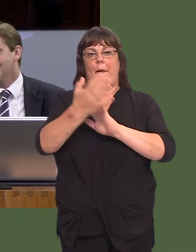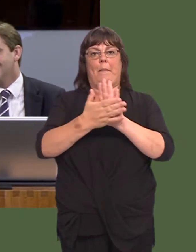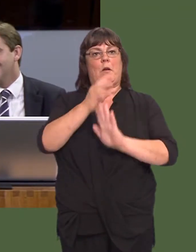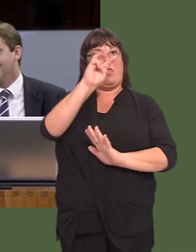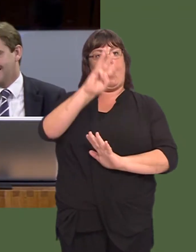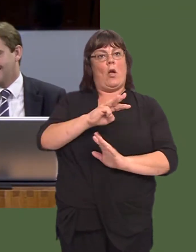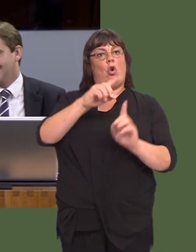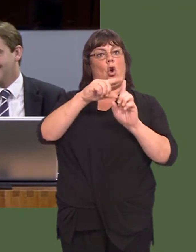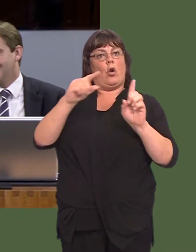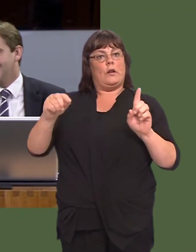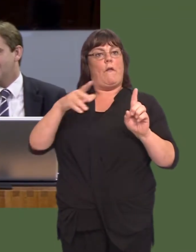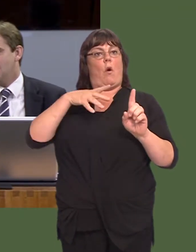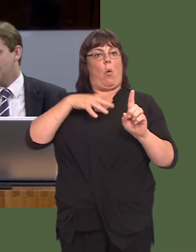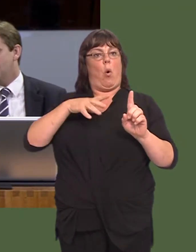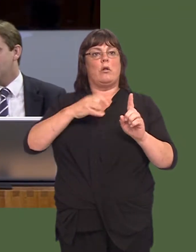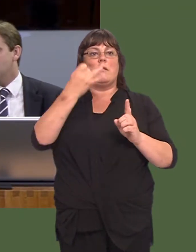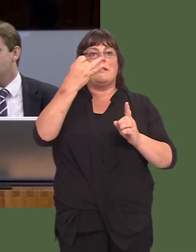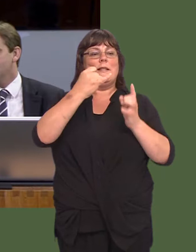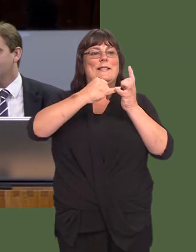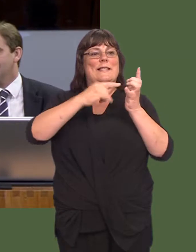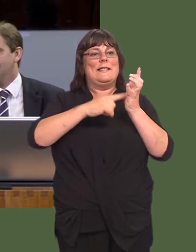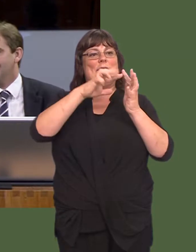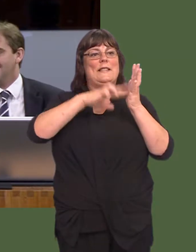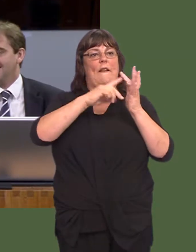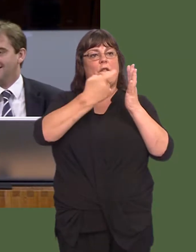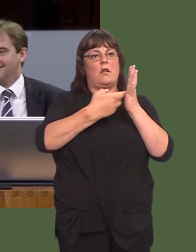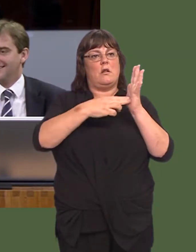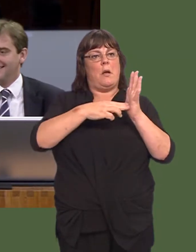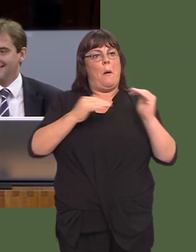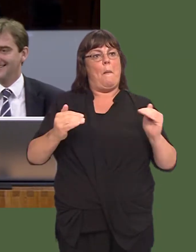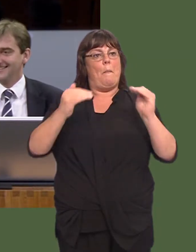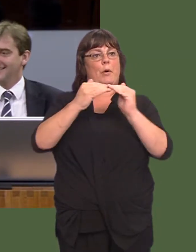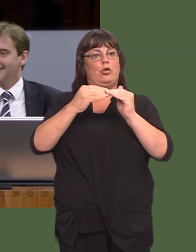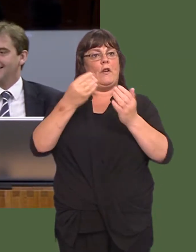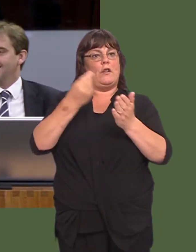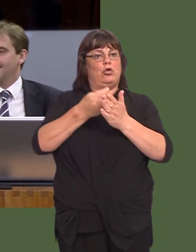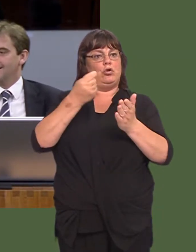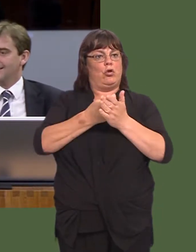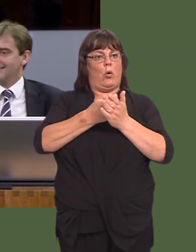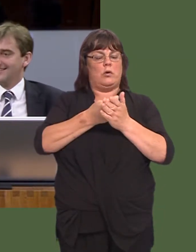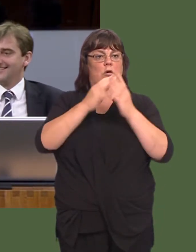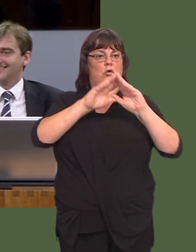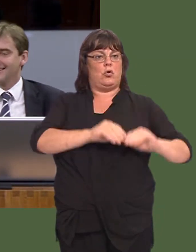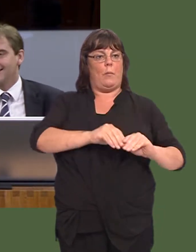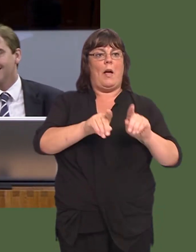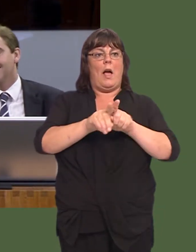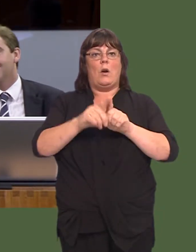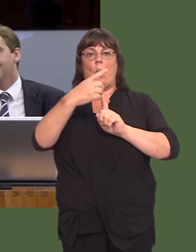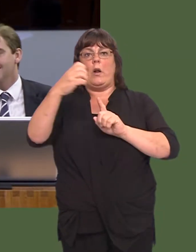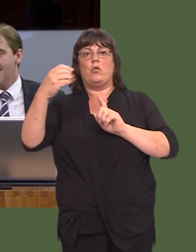today to abolish Severn bridge tolls and actually deliver a shot in the arm of £100 million